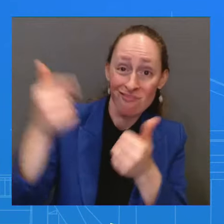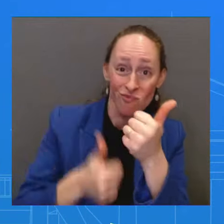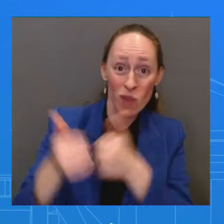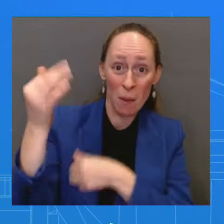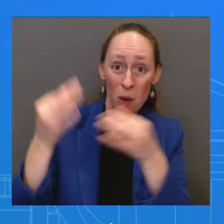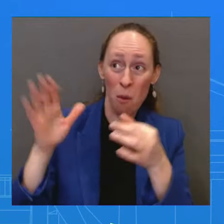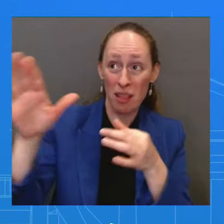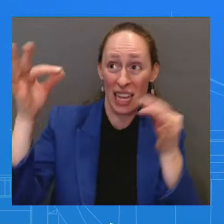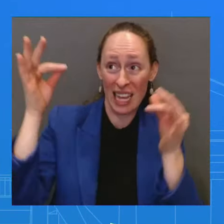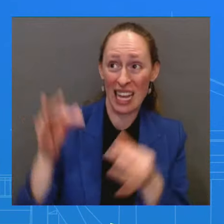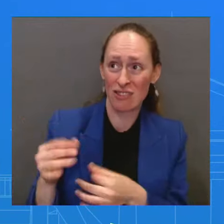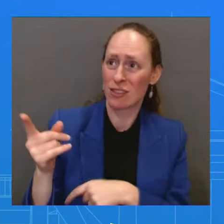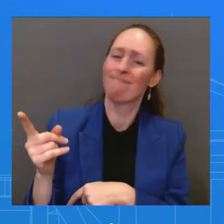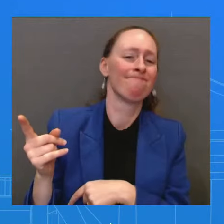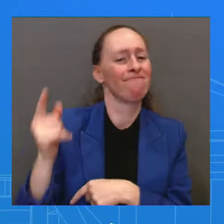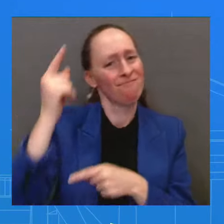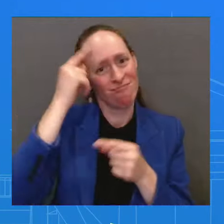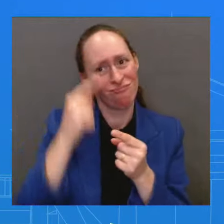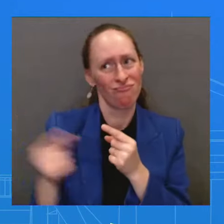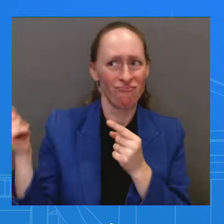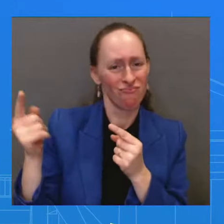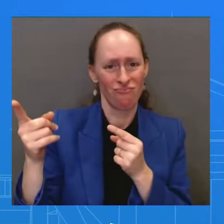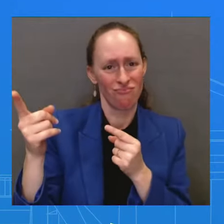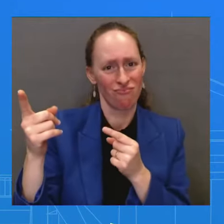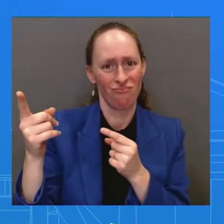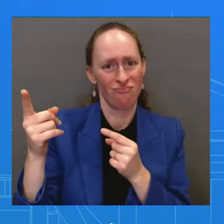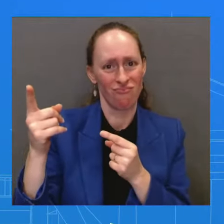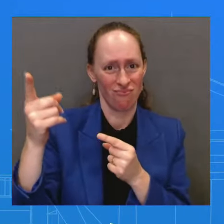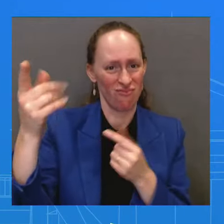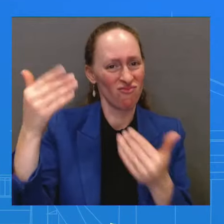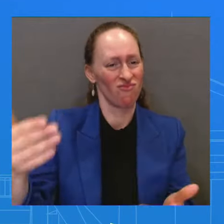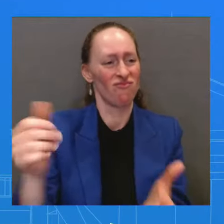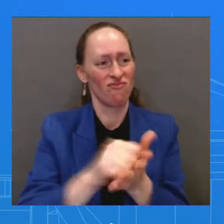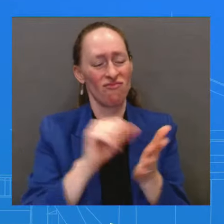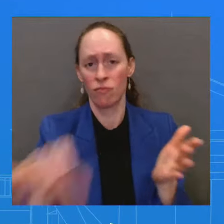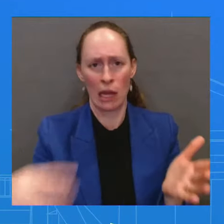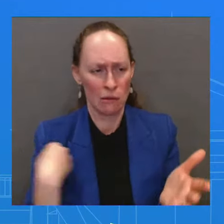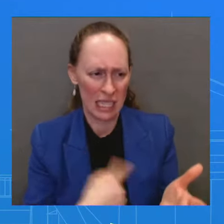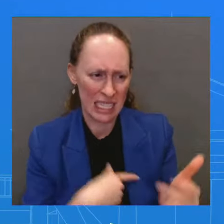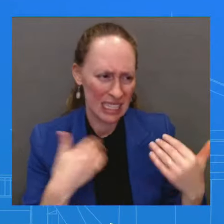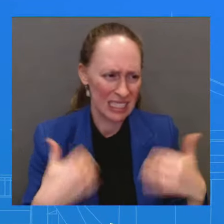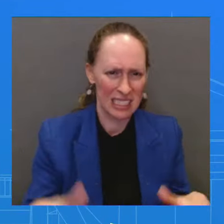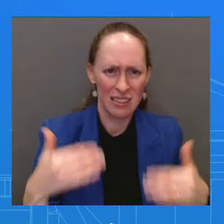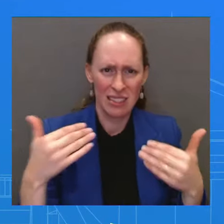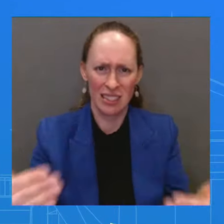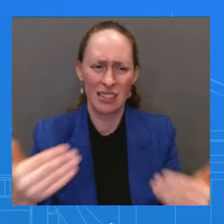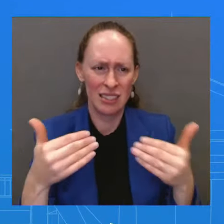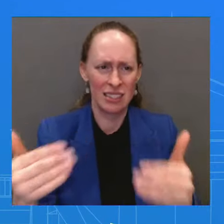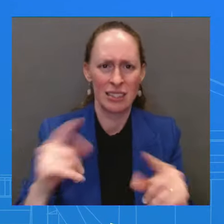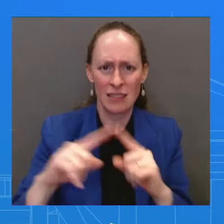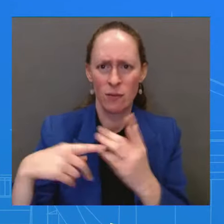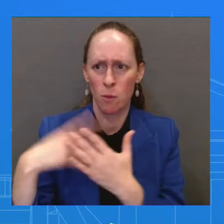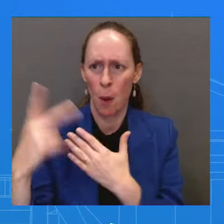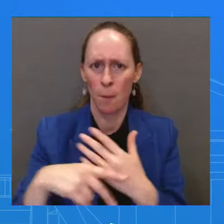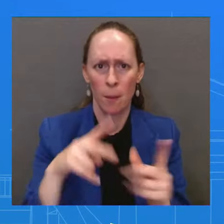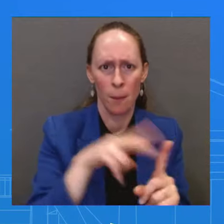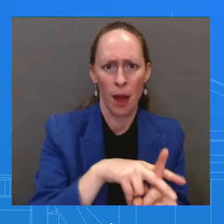We'll have more once the -- through the rulemaking session. And, look, the President is always committed